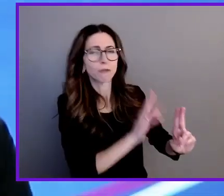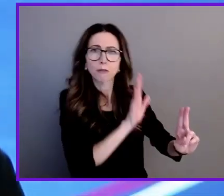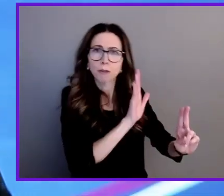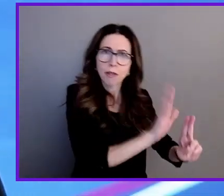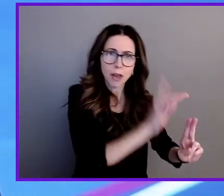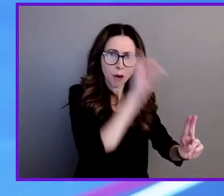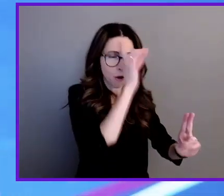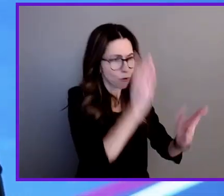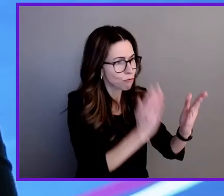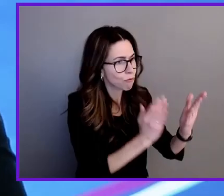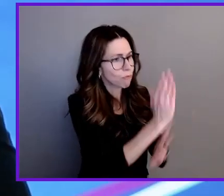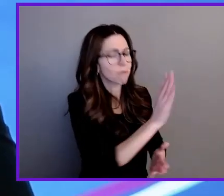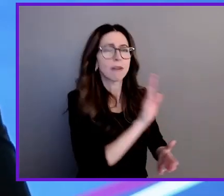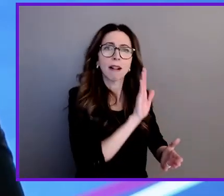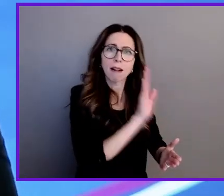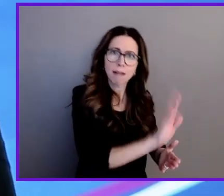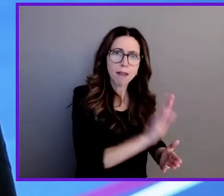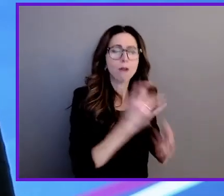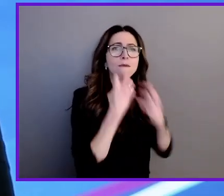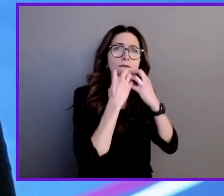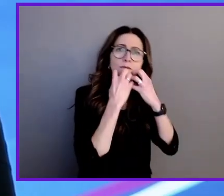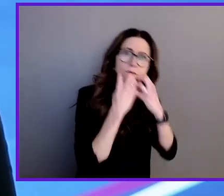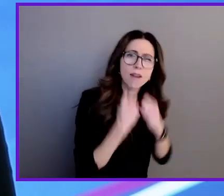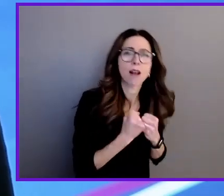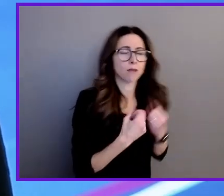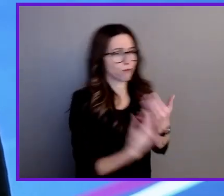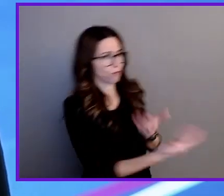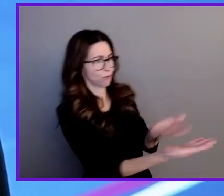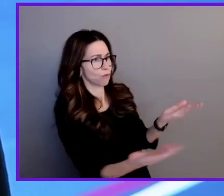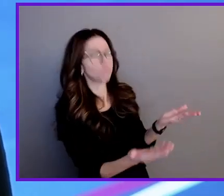The Council recognizes the importance of land acknowledgement to respect